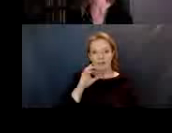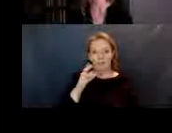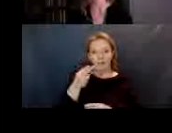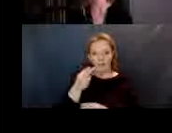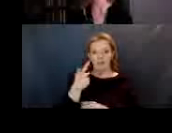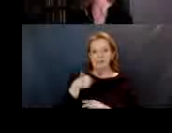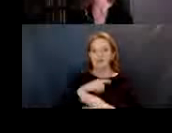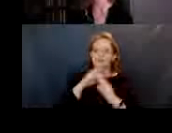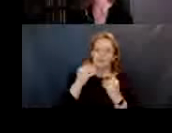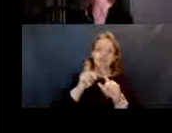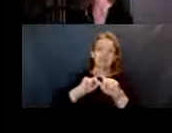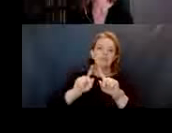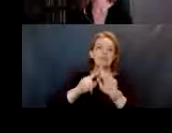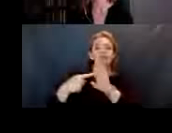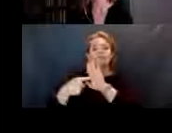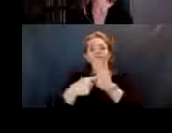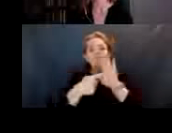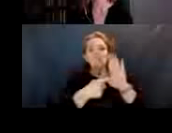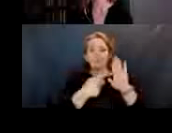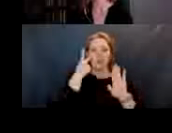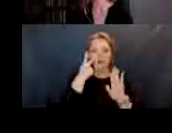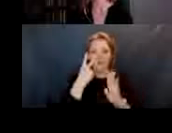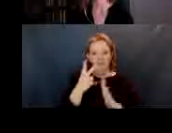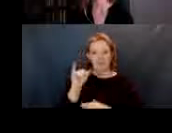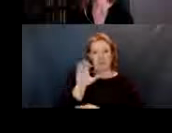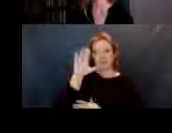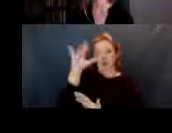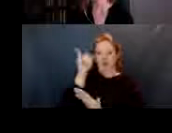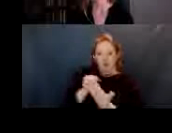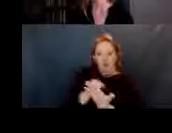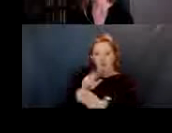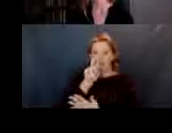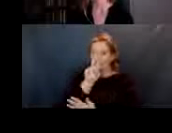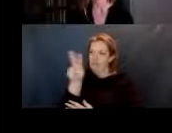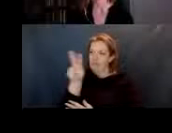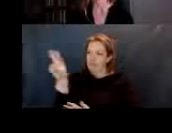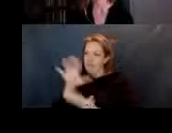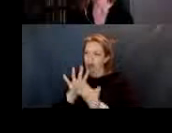visitors can see James Castle original artworks and learn about Castle, the family, and the